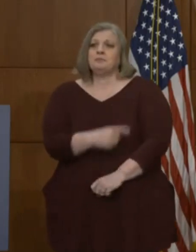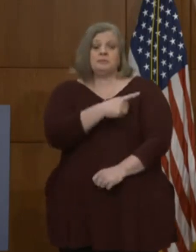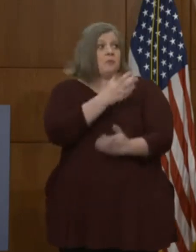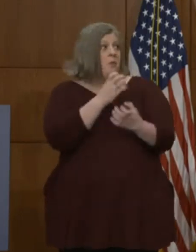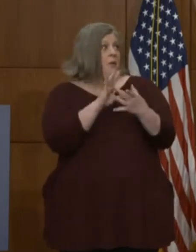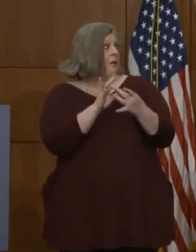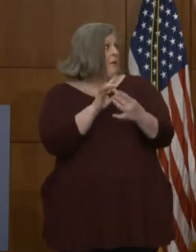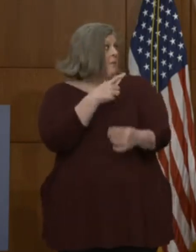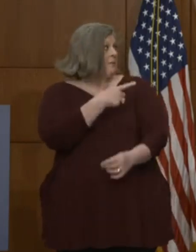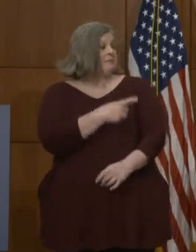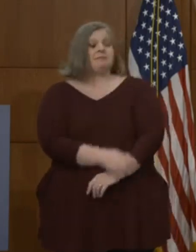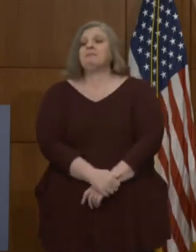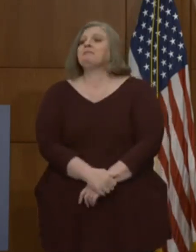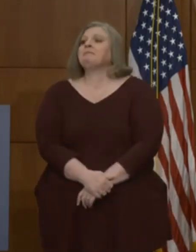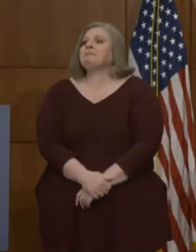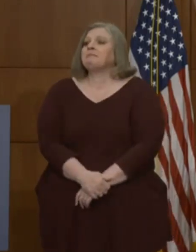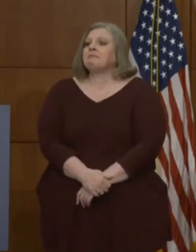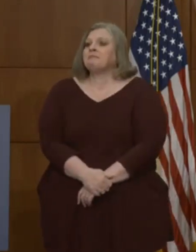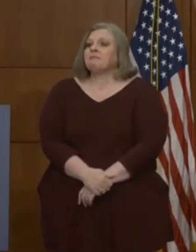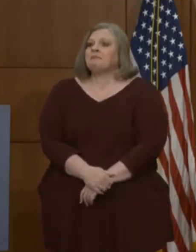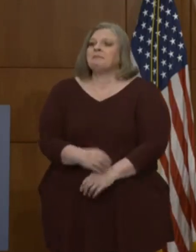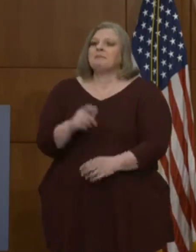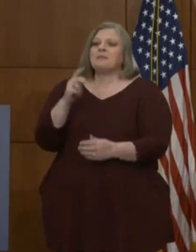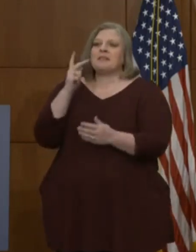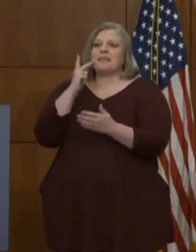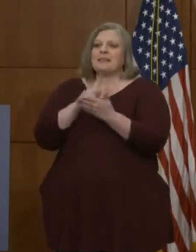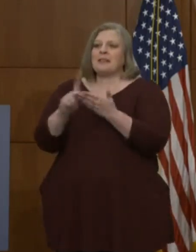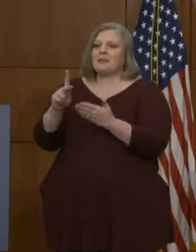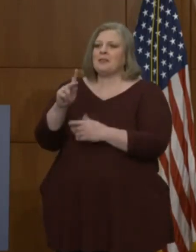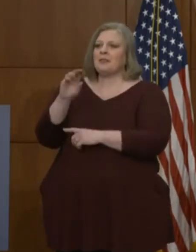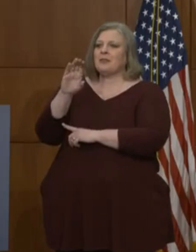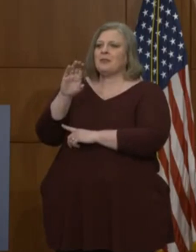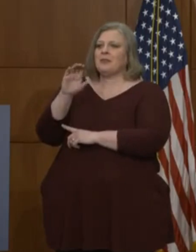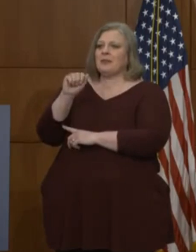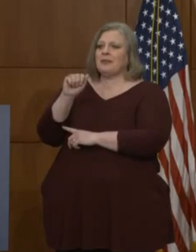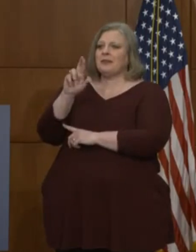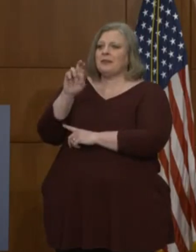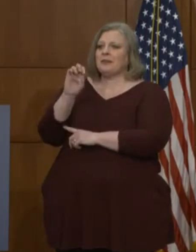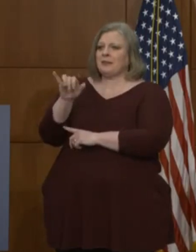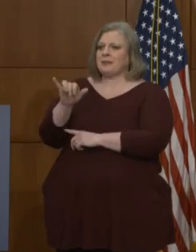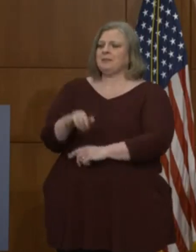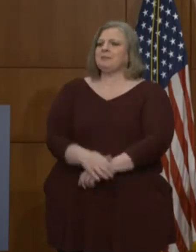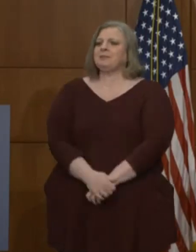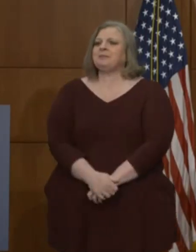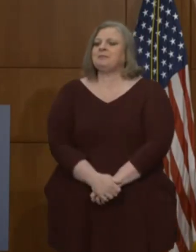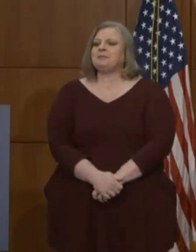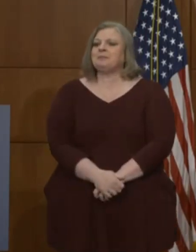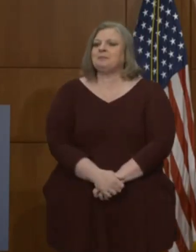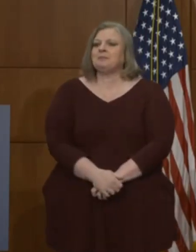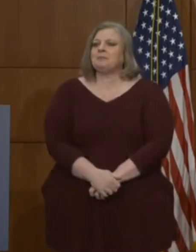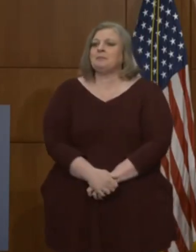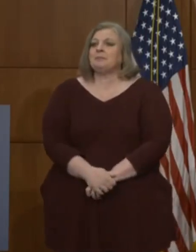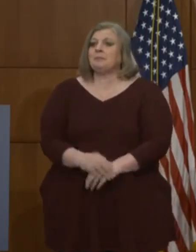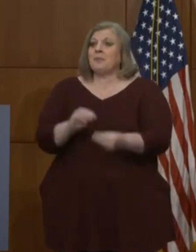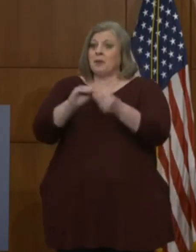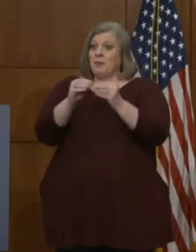THIRTY THOUSAND THAT ARE NEEDED AND YOU WANT TO COMMENT ON THE AND YOU WANT TO COMMENT ON THE NEED FOR YEAH. OUR STAFF AND- NEED FOR YEAH. OUR STAFF AND- THANKS SURE THING- BE GLAD TO